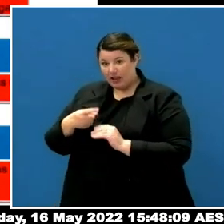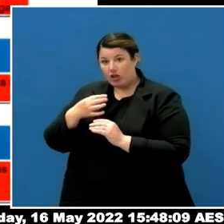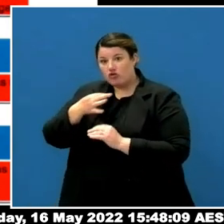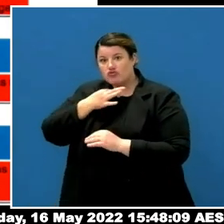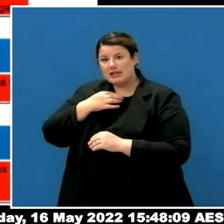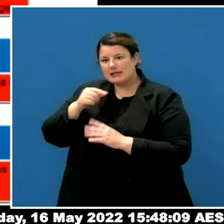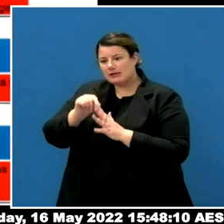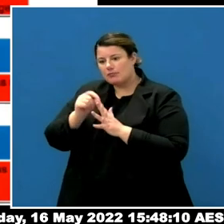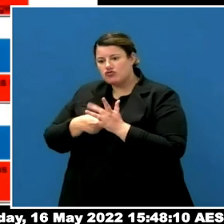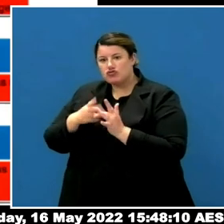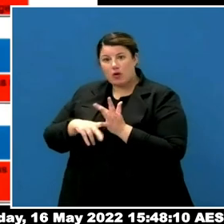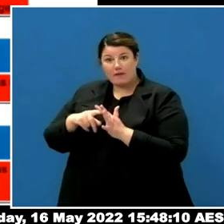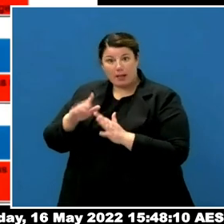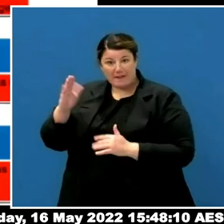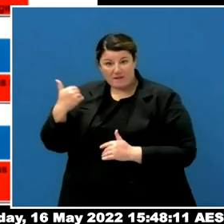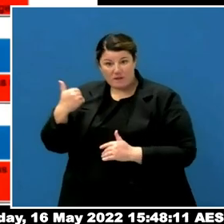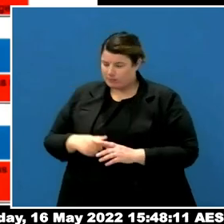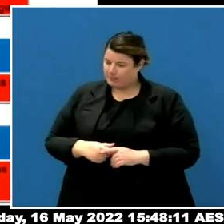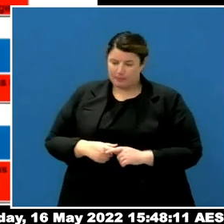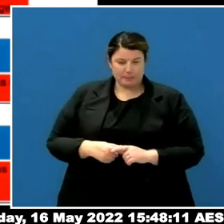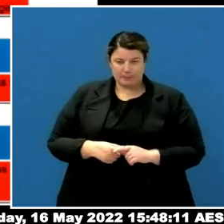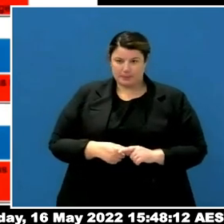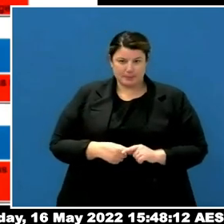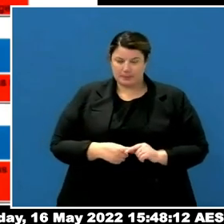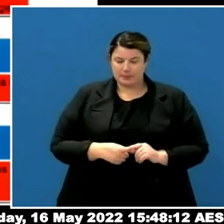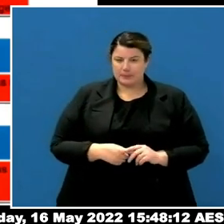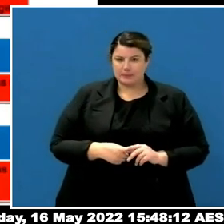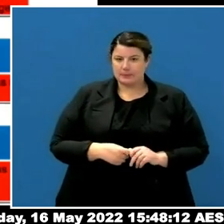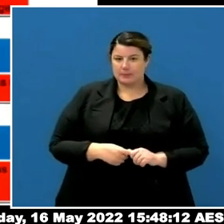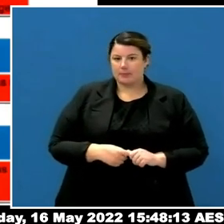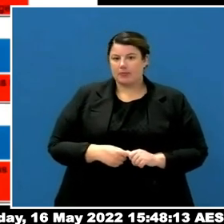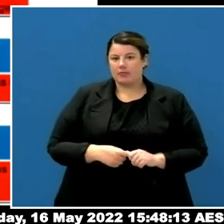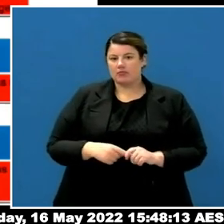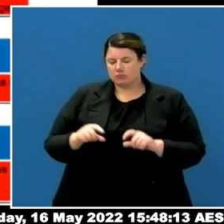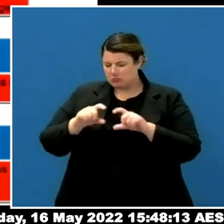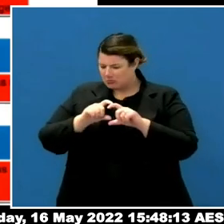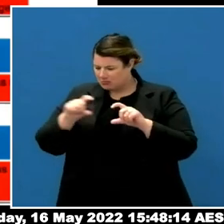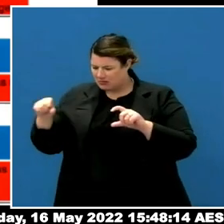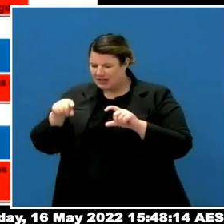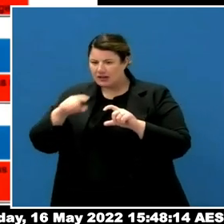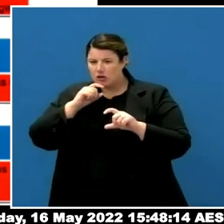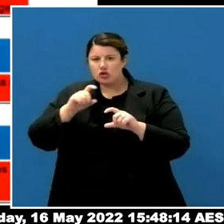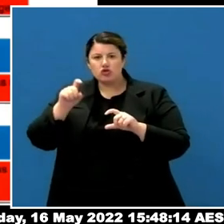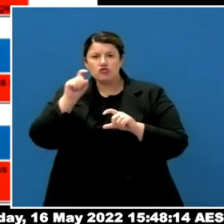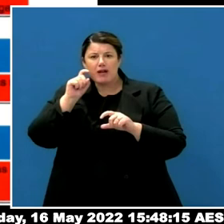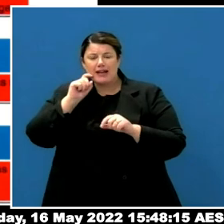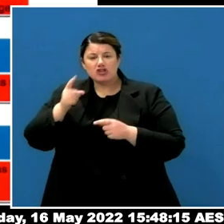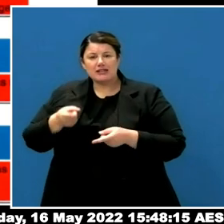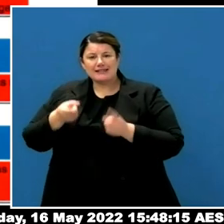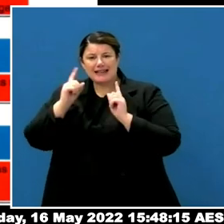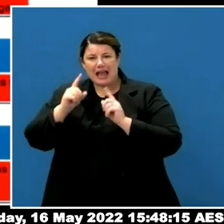So the stranger danger says in terms of severity, if you work your way along, high,